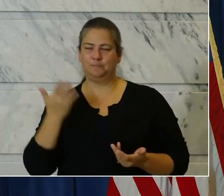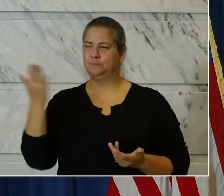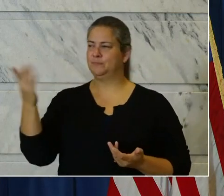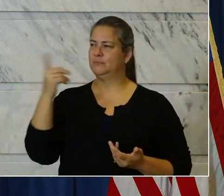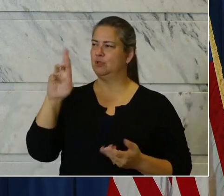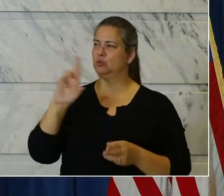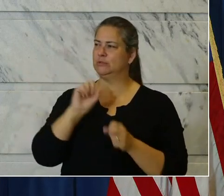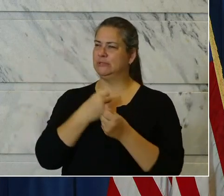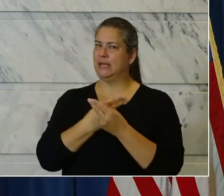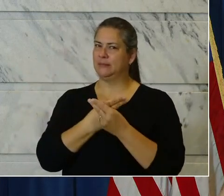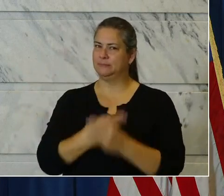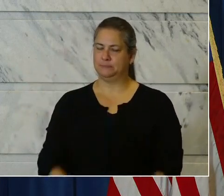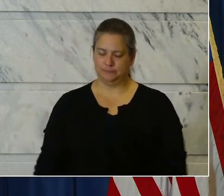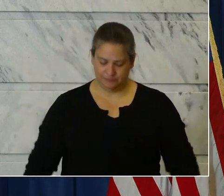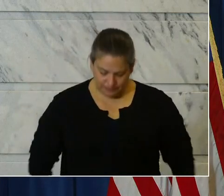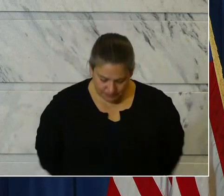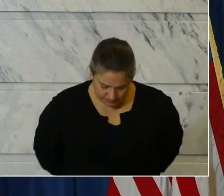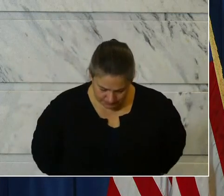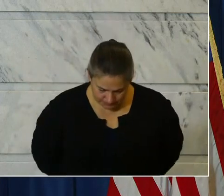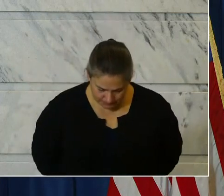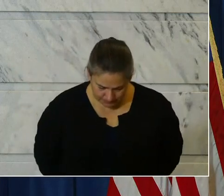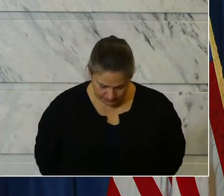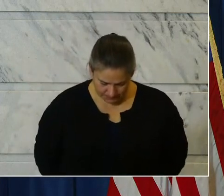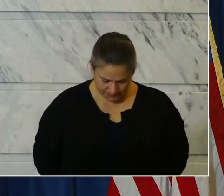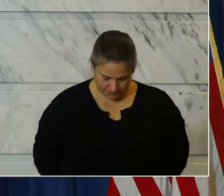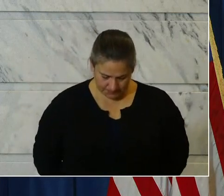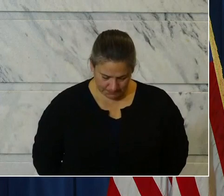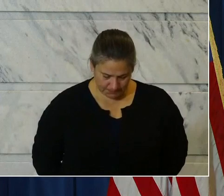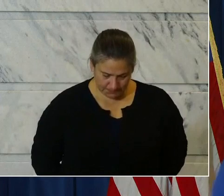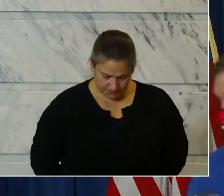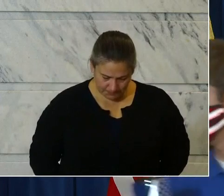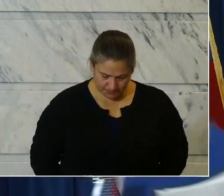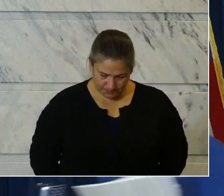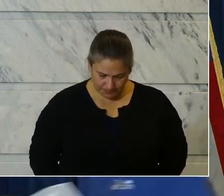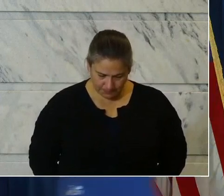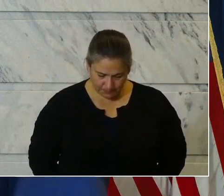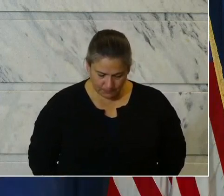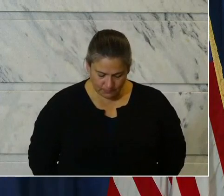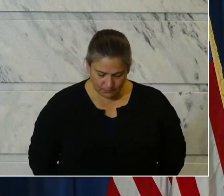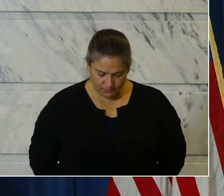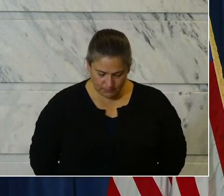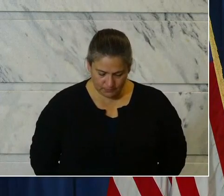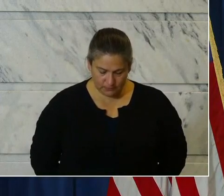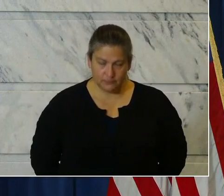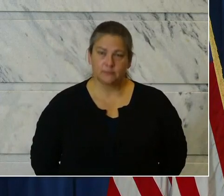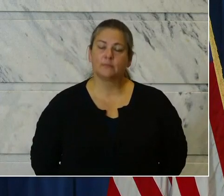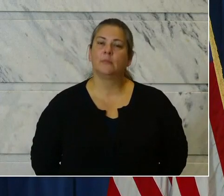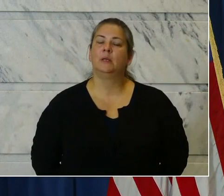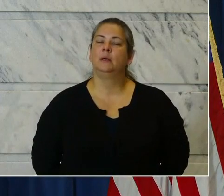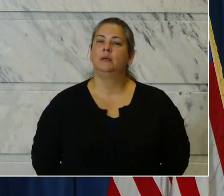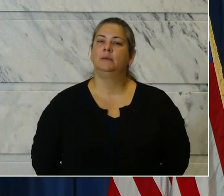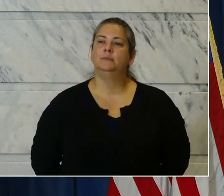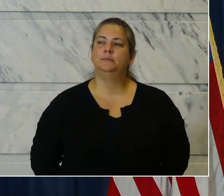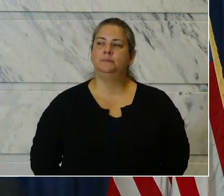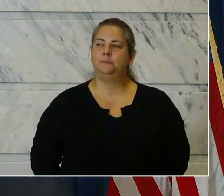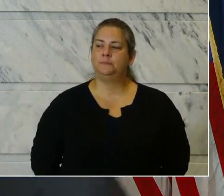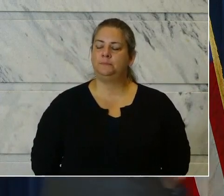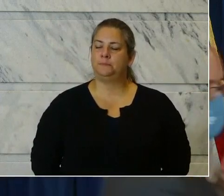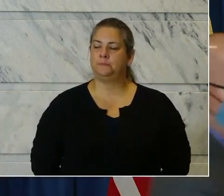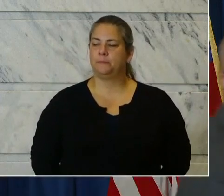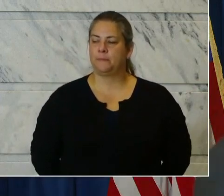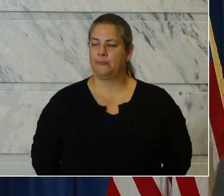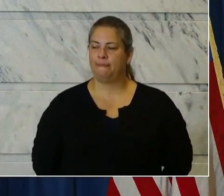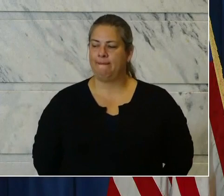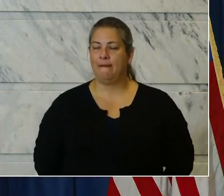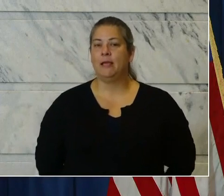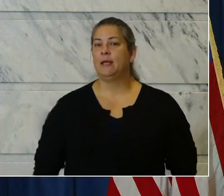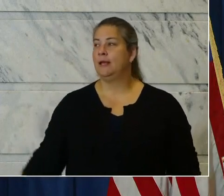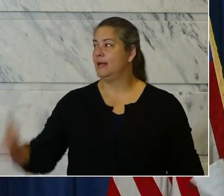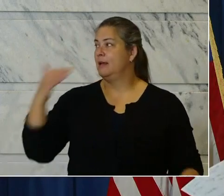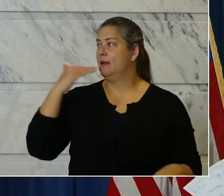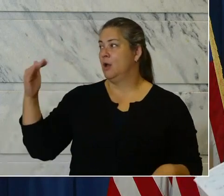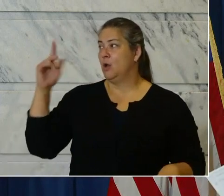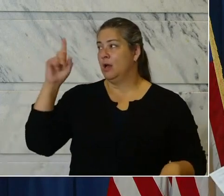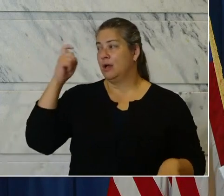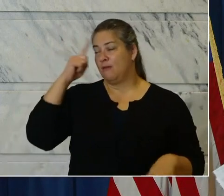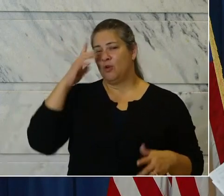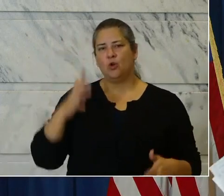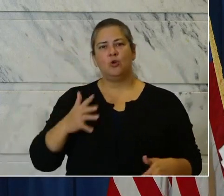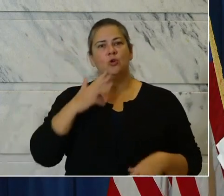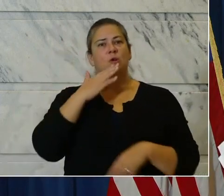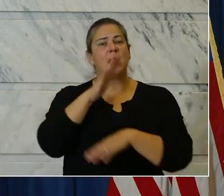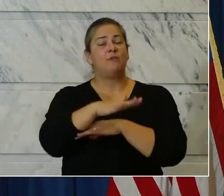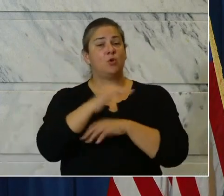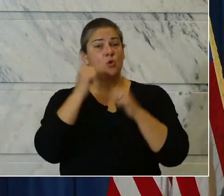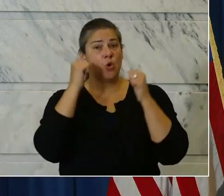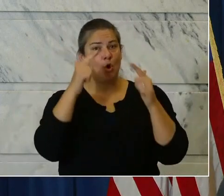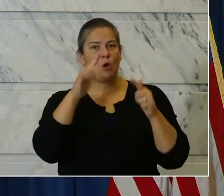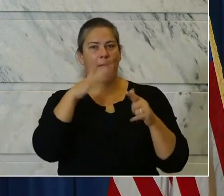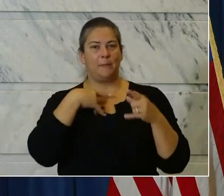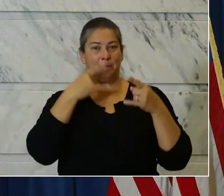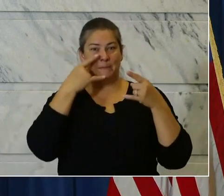OF OPTION SO WITH THAT DOCTOR